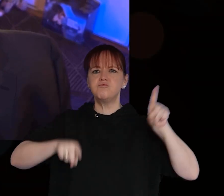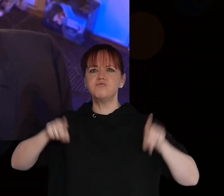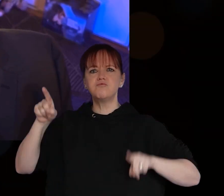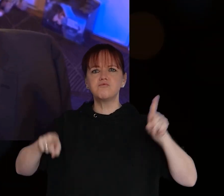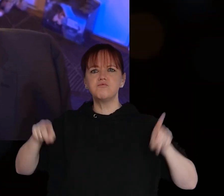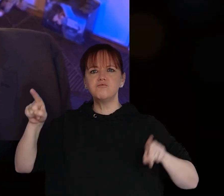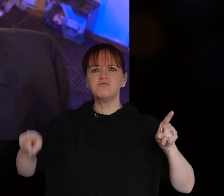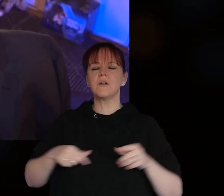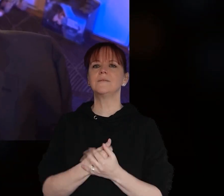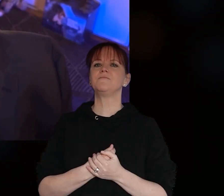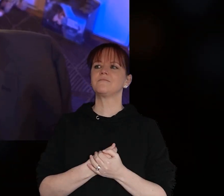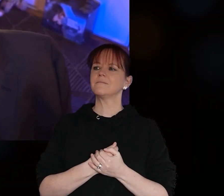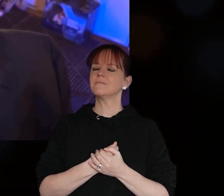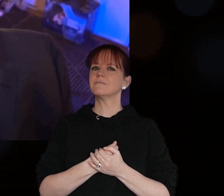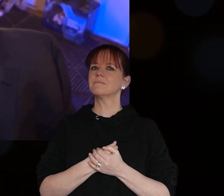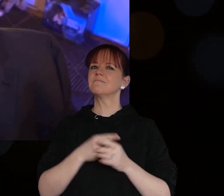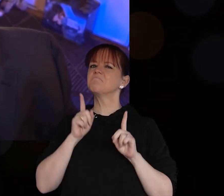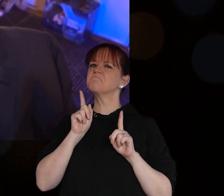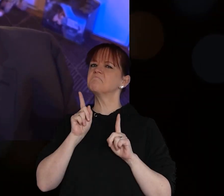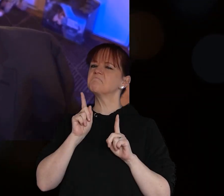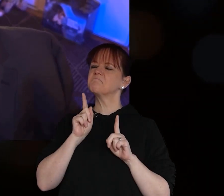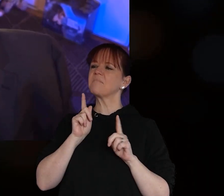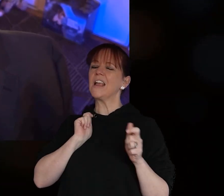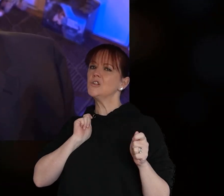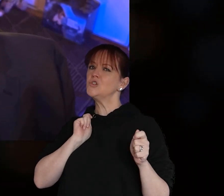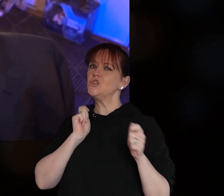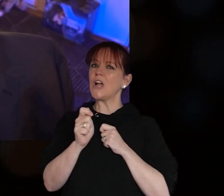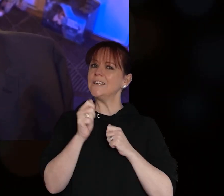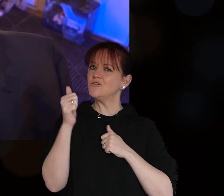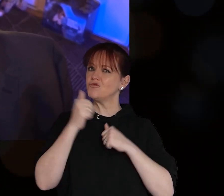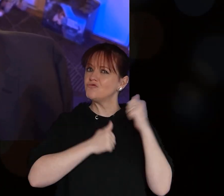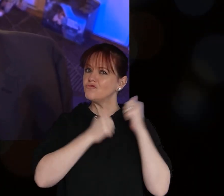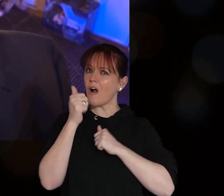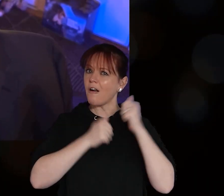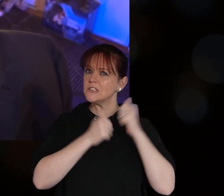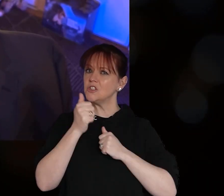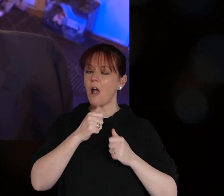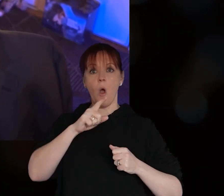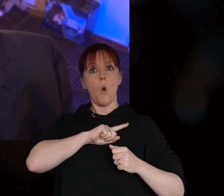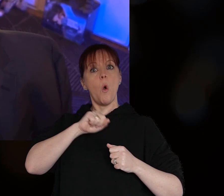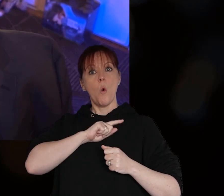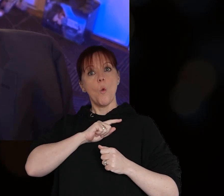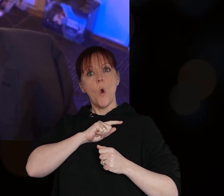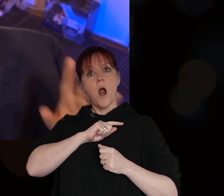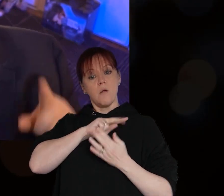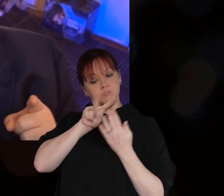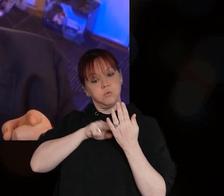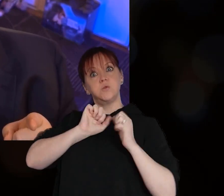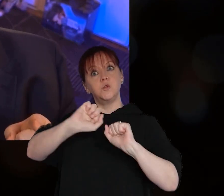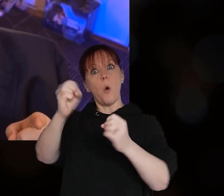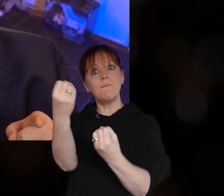We have a change in how the format is this year too, based on feedback from your from your good selves.